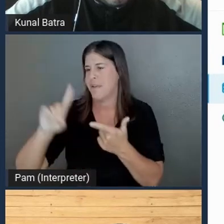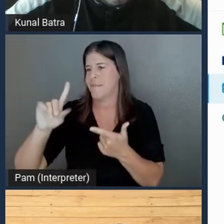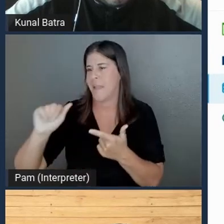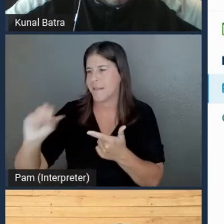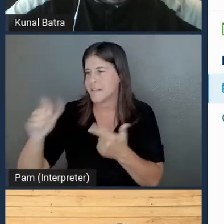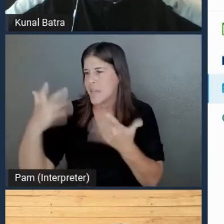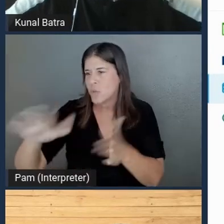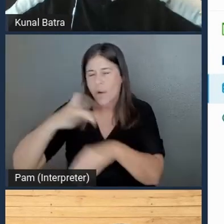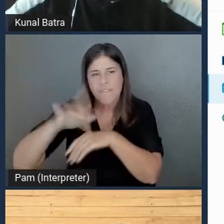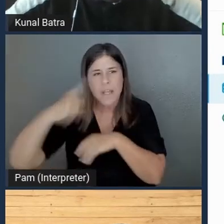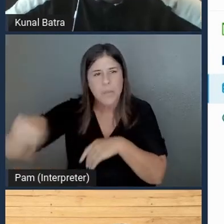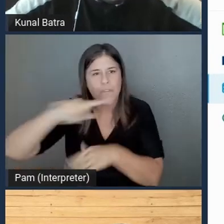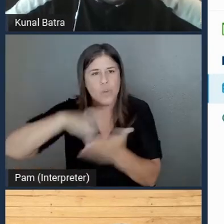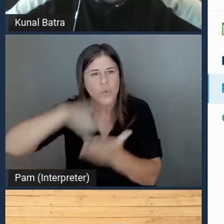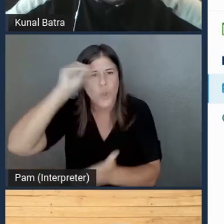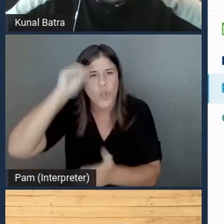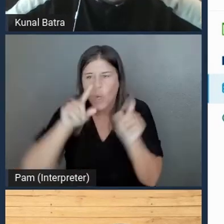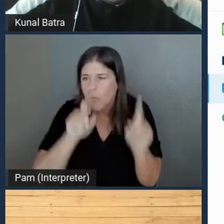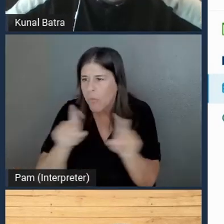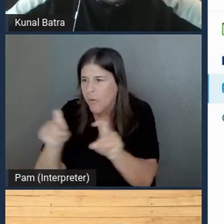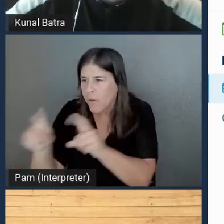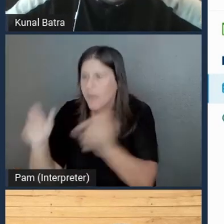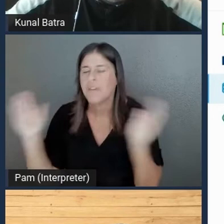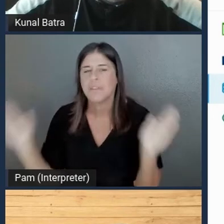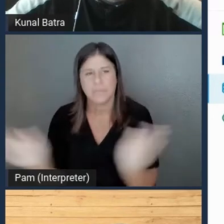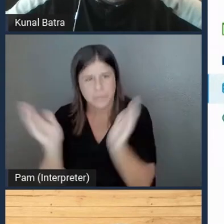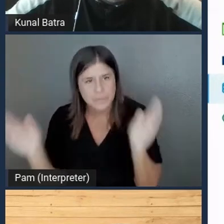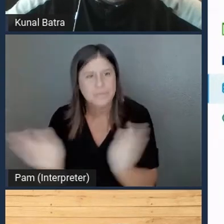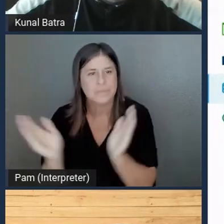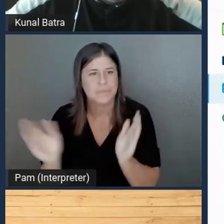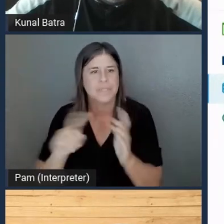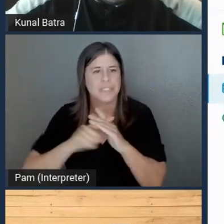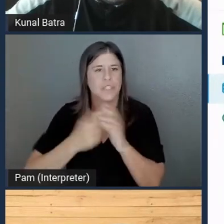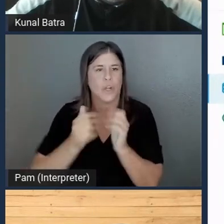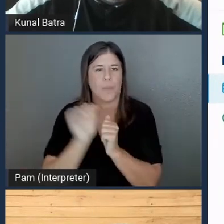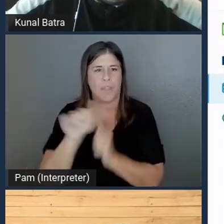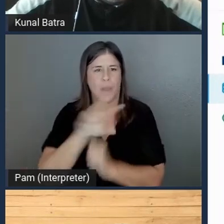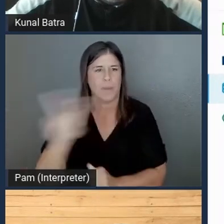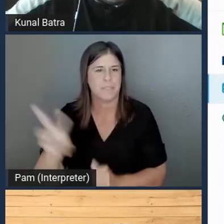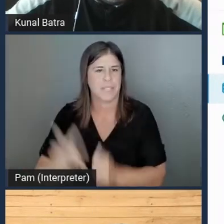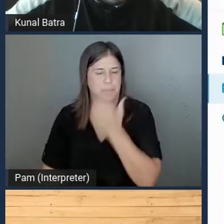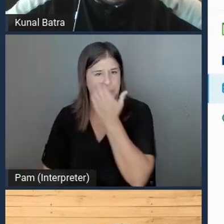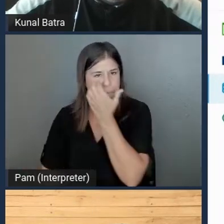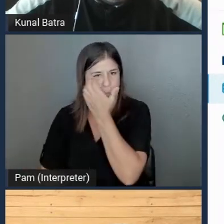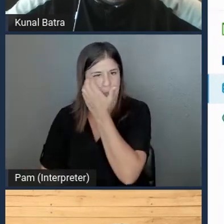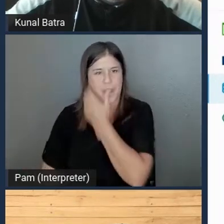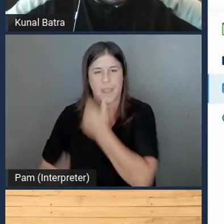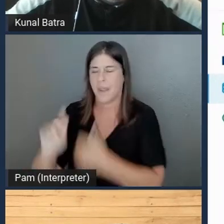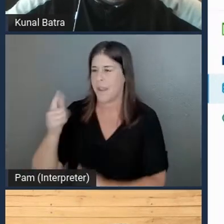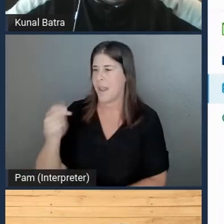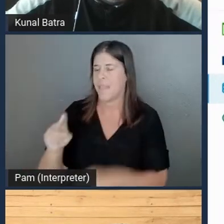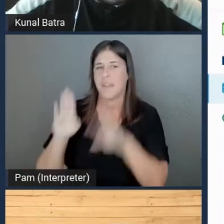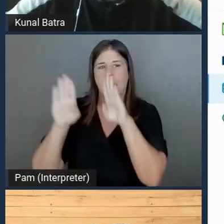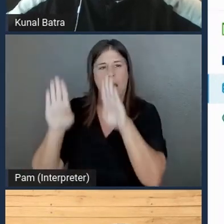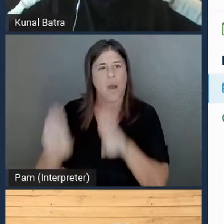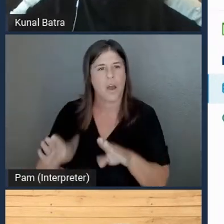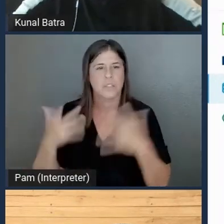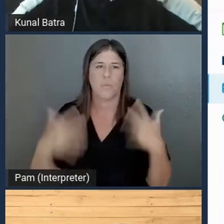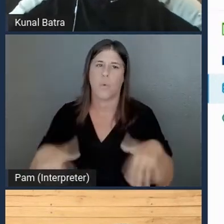So I would highly encourage you to get started from there. Awesome. Well, I can say this is very exciting.